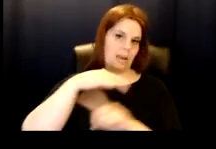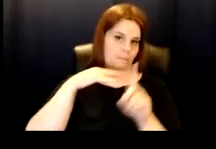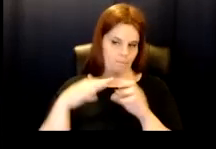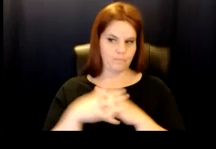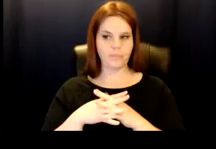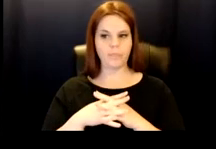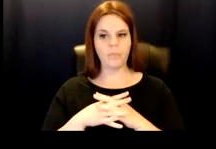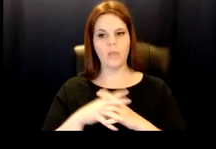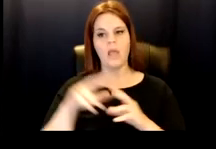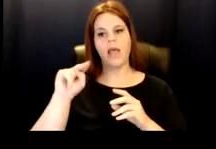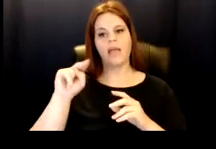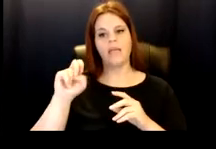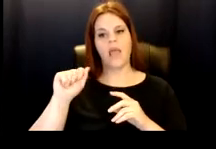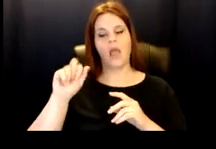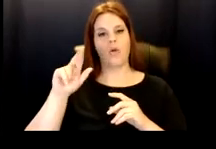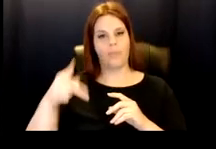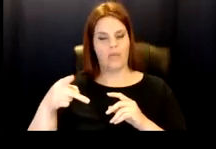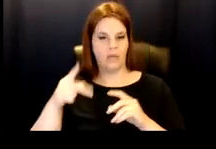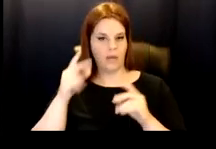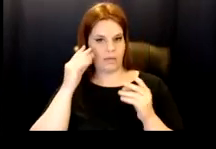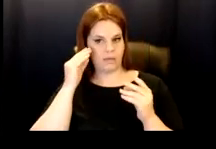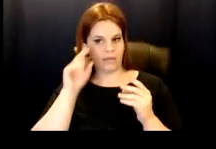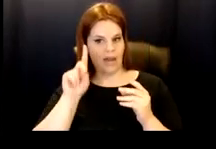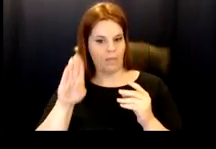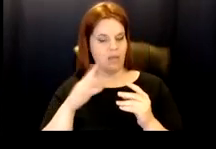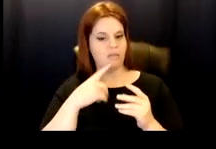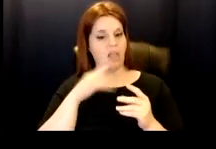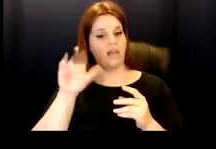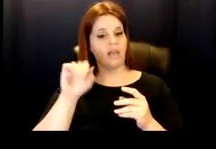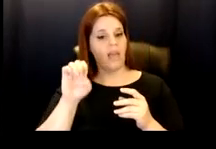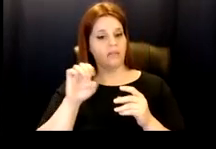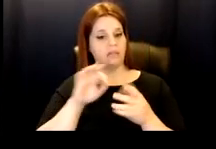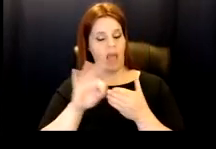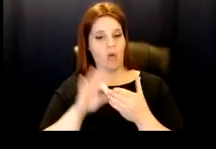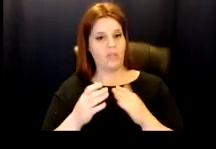NEARP database tells us that case counts are federally increasing. Employers win three